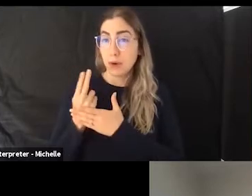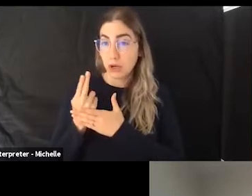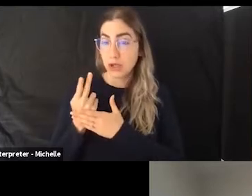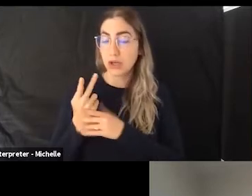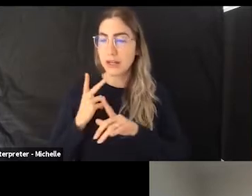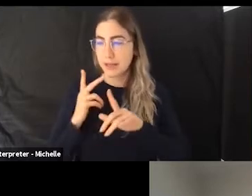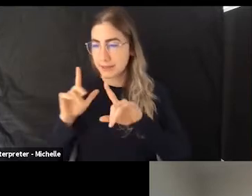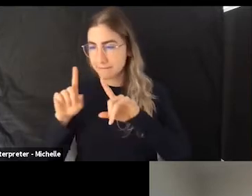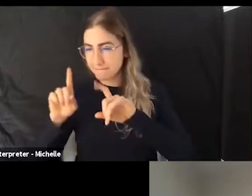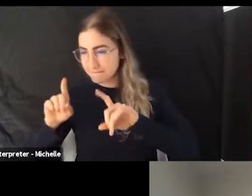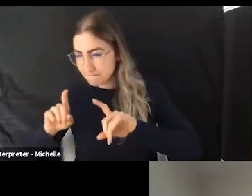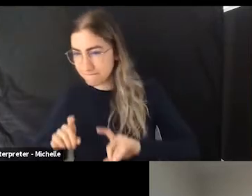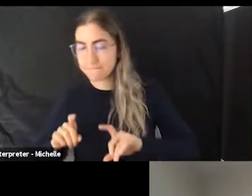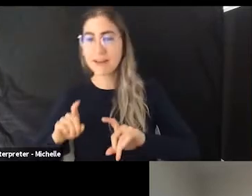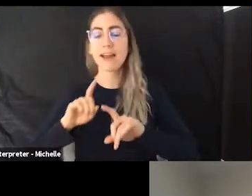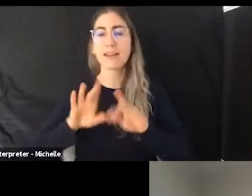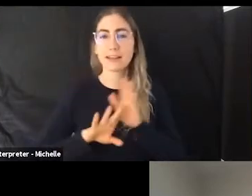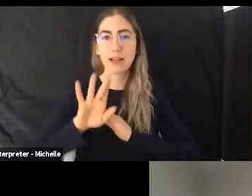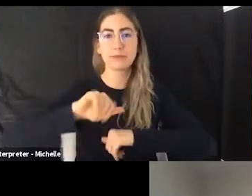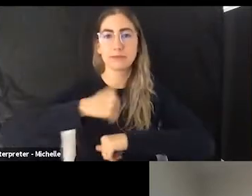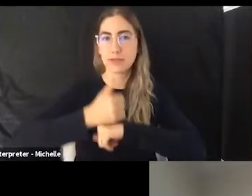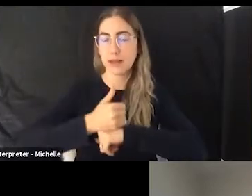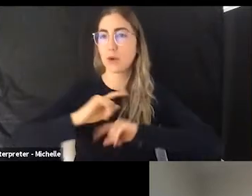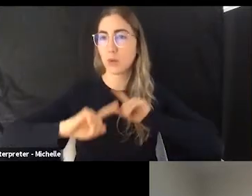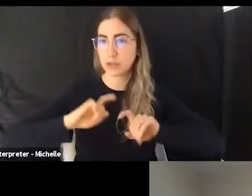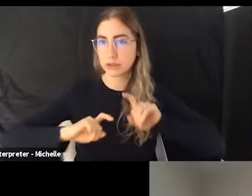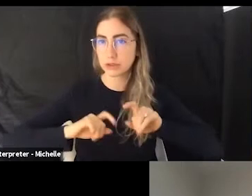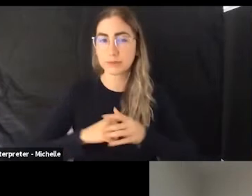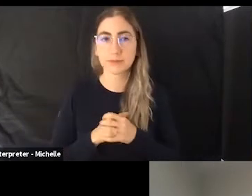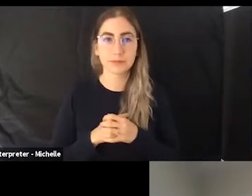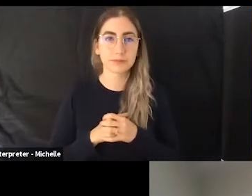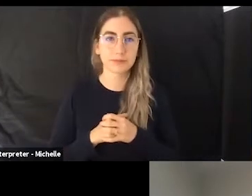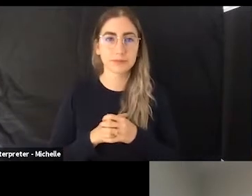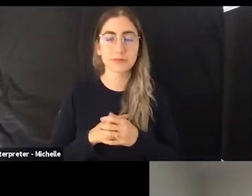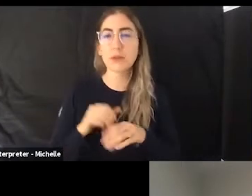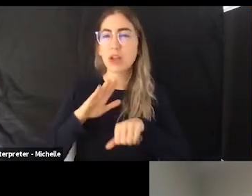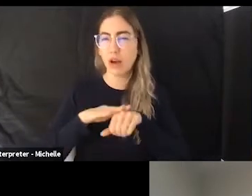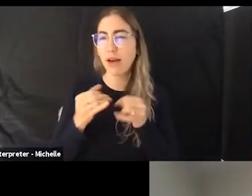AN ADMINISTRATIVE ONLINE SURVEY. ADMINISTRATIVE ONLINE SURVEY. THE SURVEY LINK WAS SENT TO THE CANADIAN HARD OF HEARING